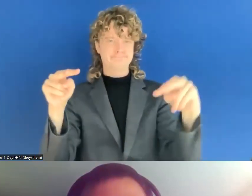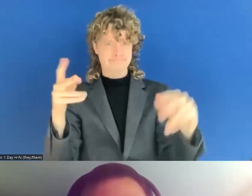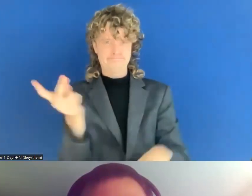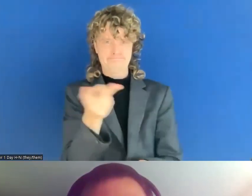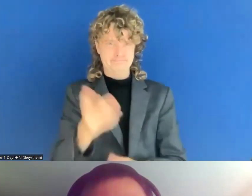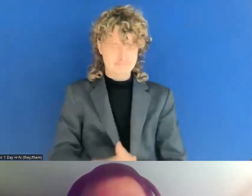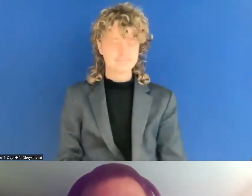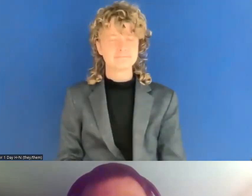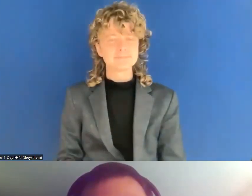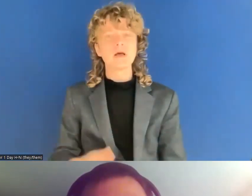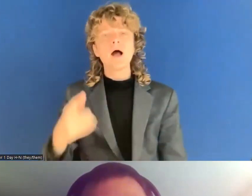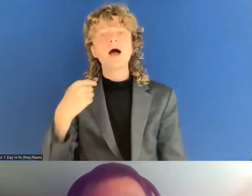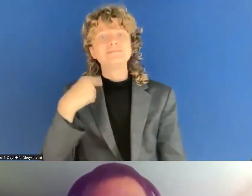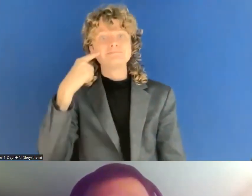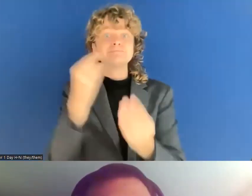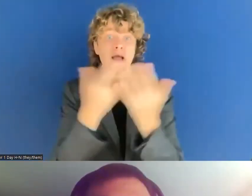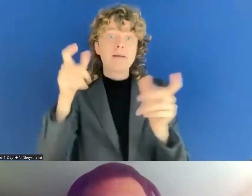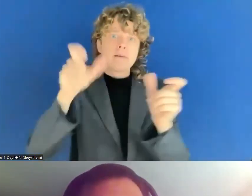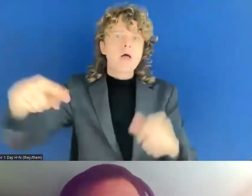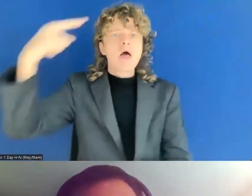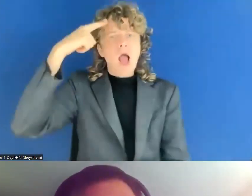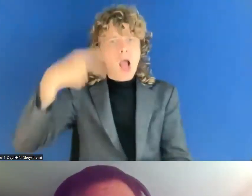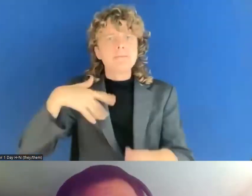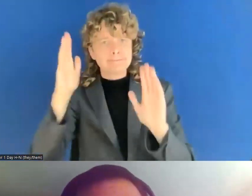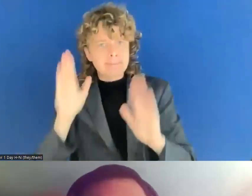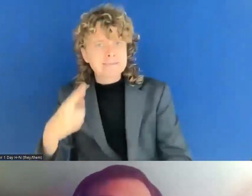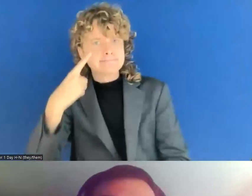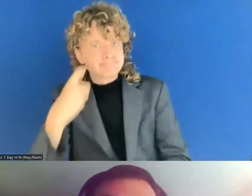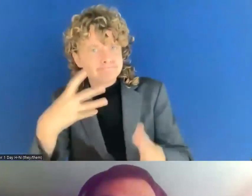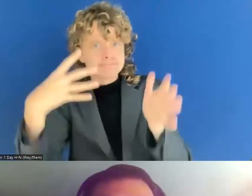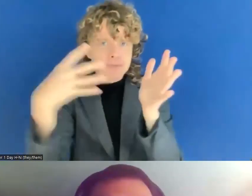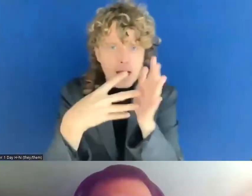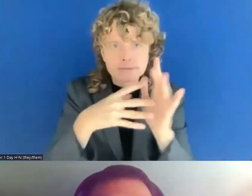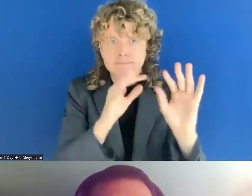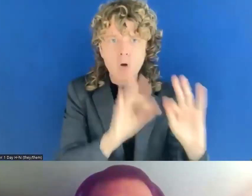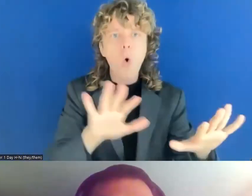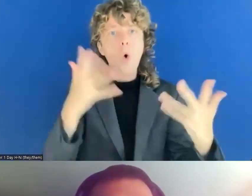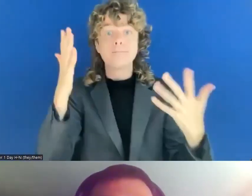kind of, test this, or do that. But I agree, usually it's more overarching